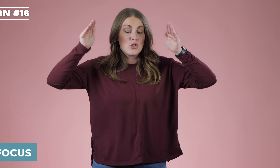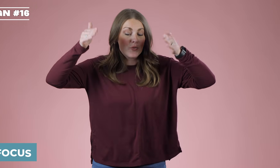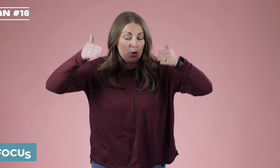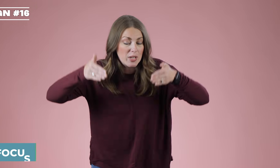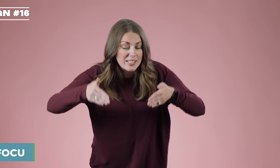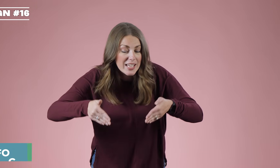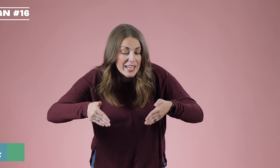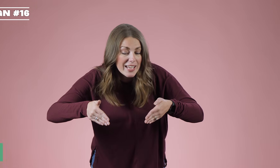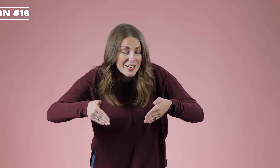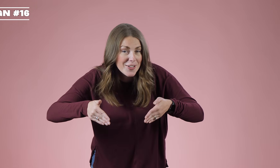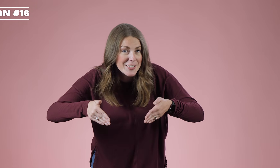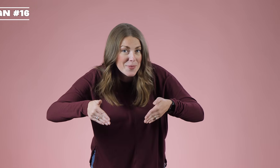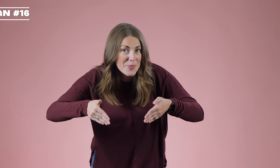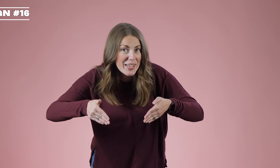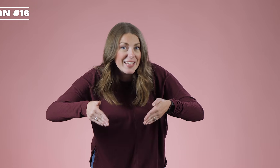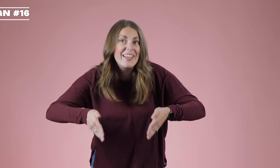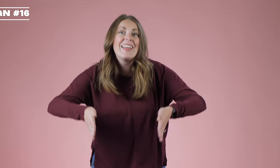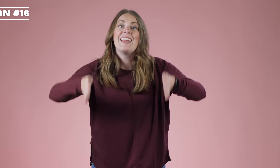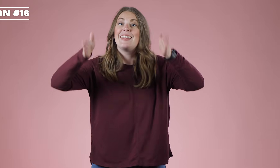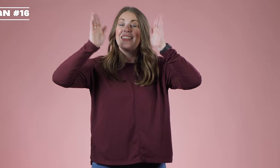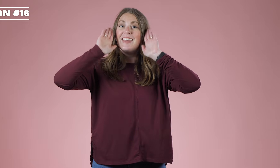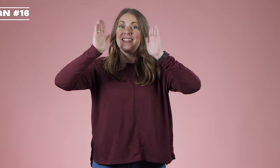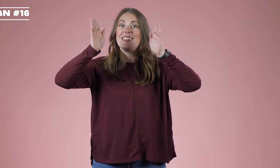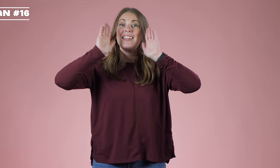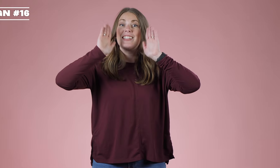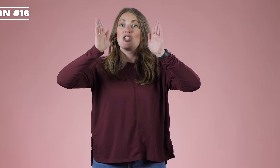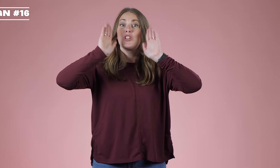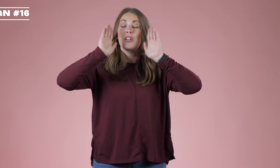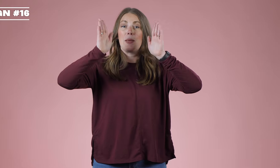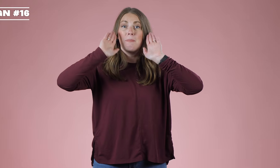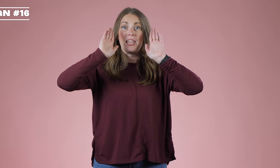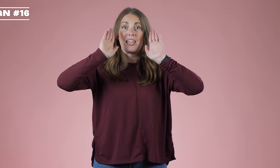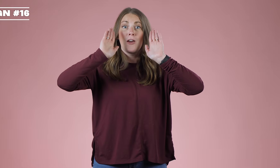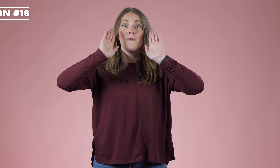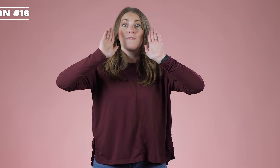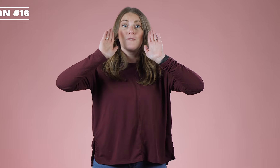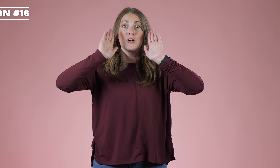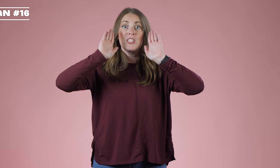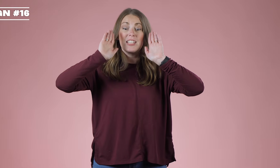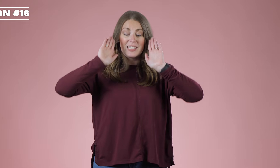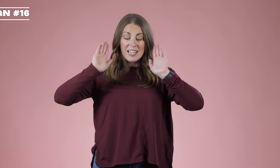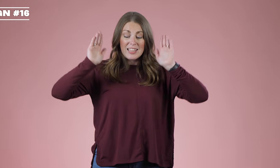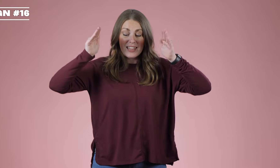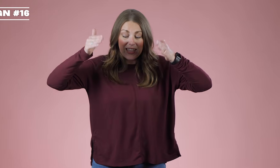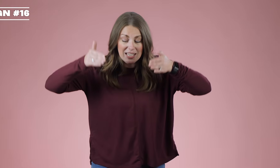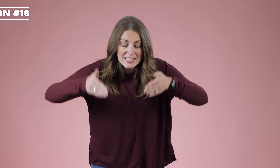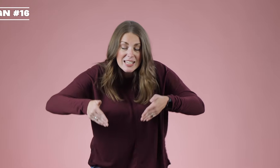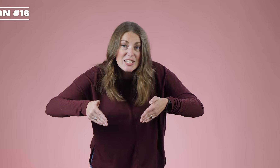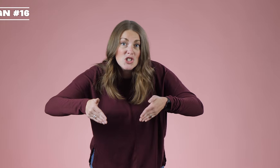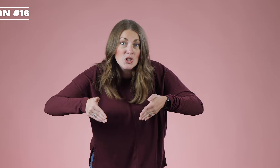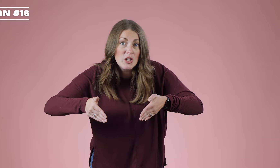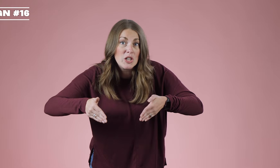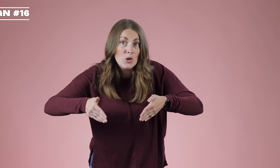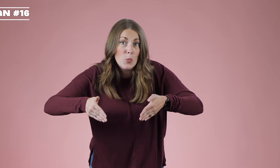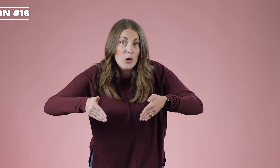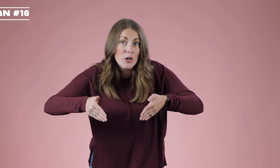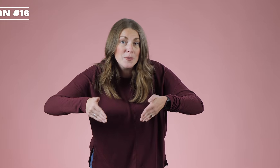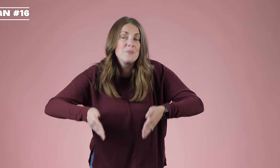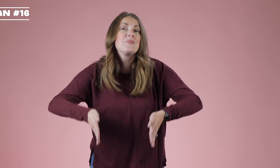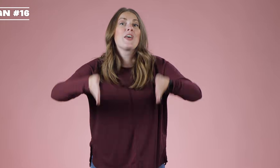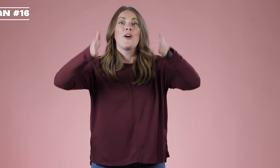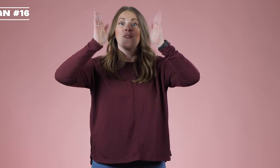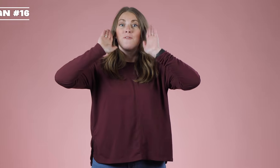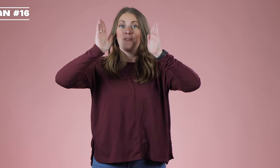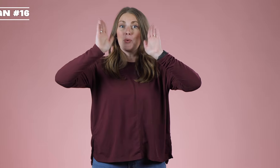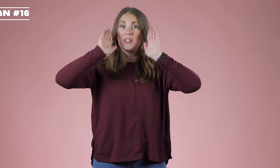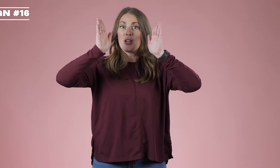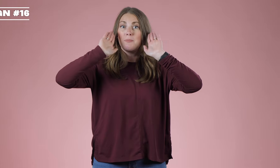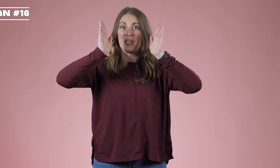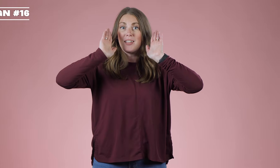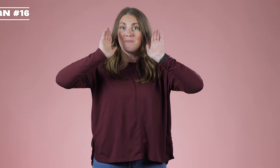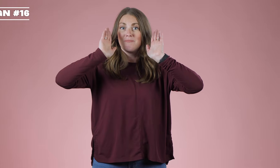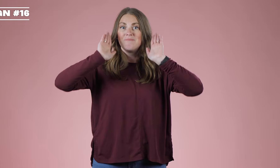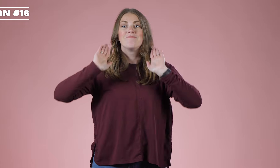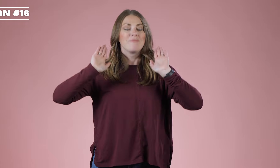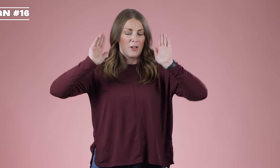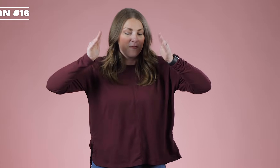to focus in on something. This is to look at me versus this is to look at your work, focus on me,